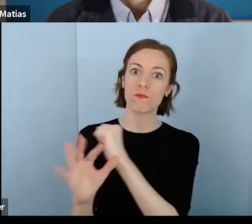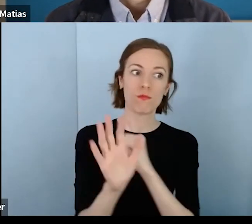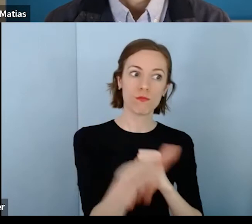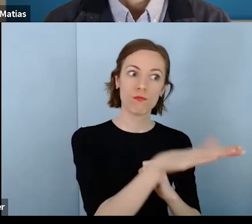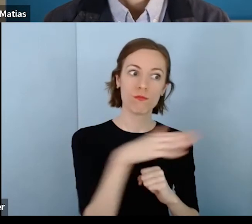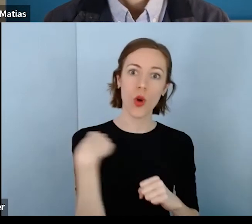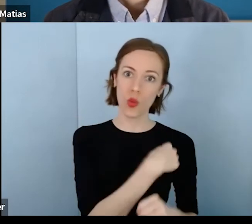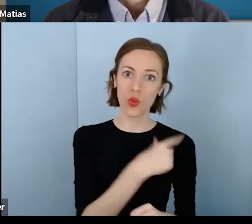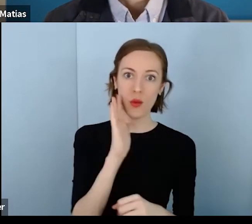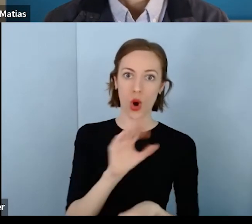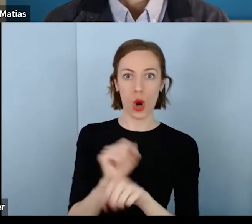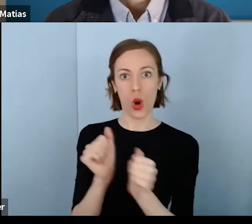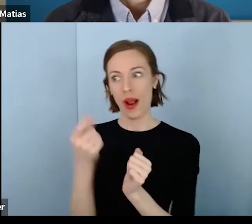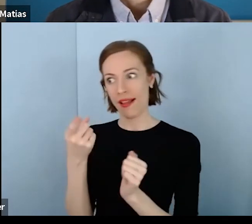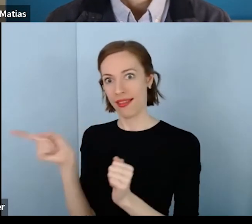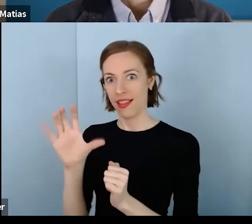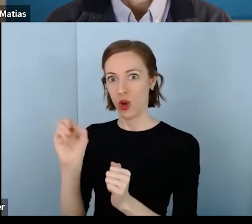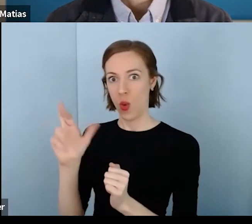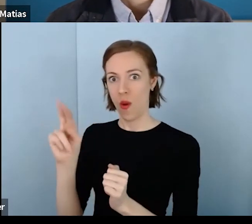And, Unfortunately, they didn't follow through.